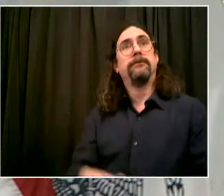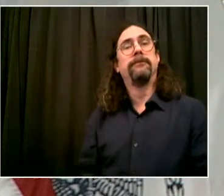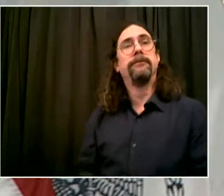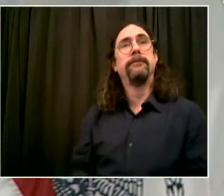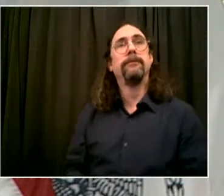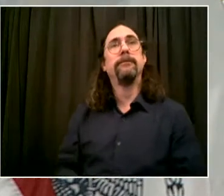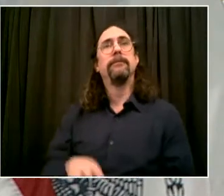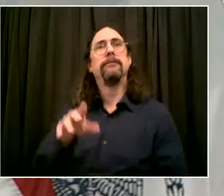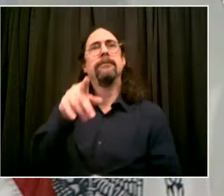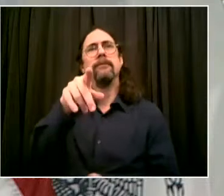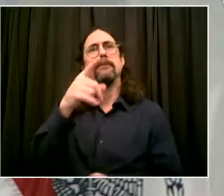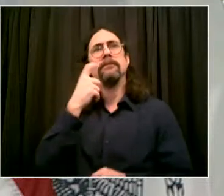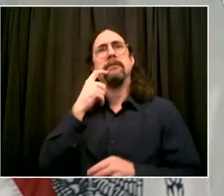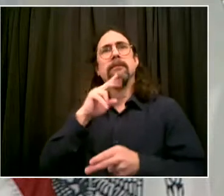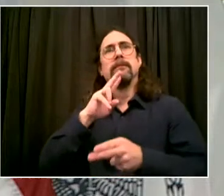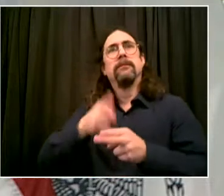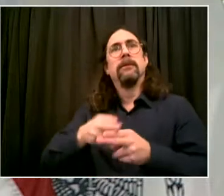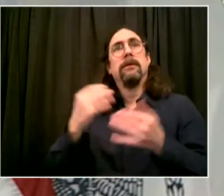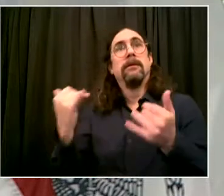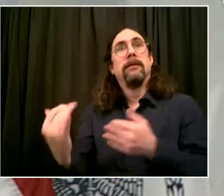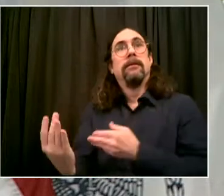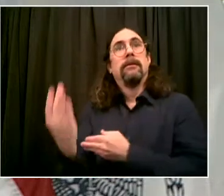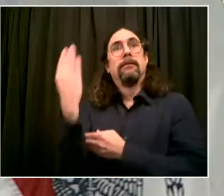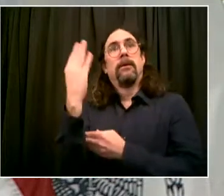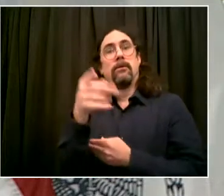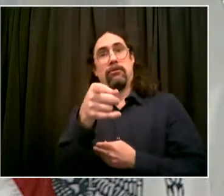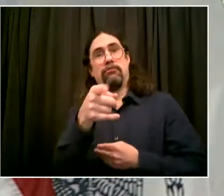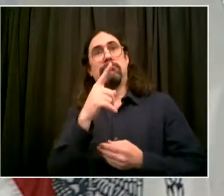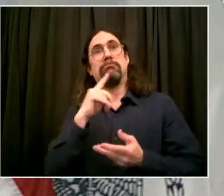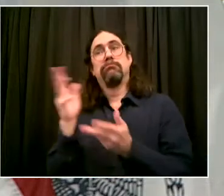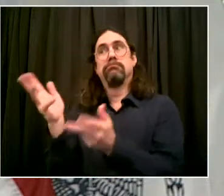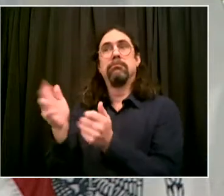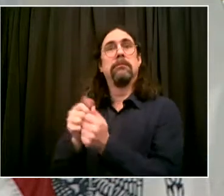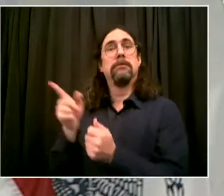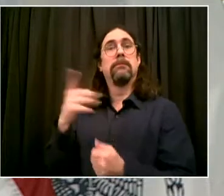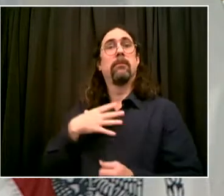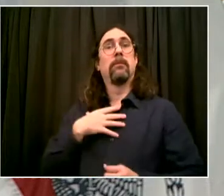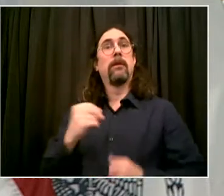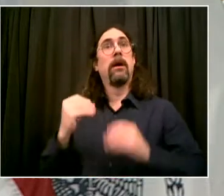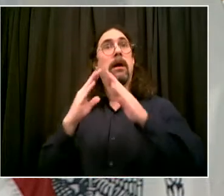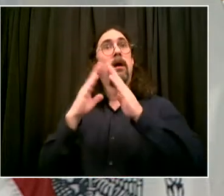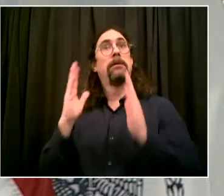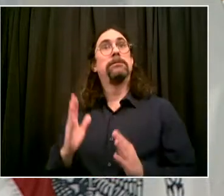BE AN INCREASE E IN SUPPLY AND THAT YOU HAVE NUMBERS ON HOW MANY DOSES THEE